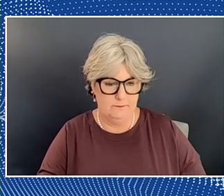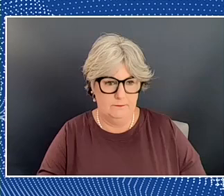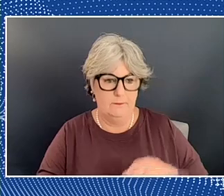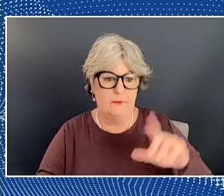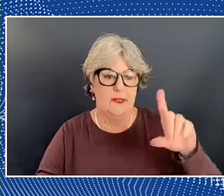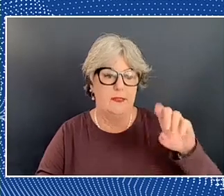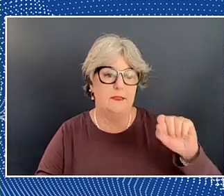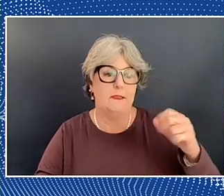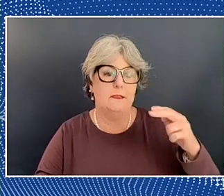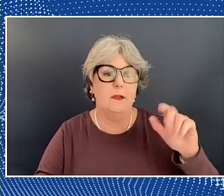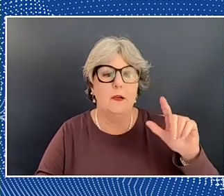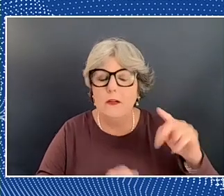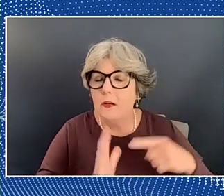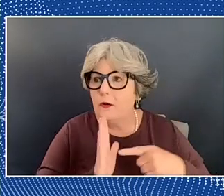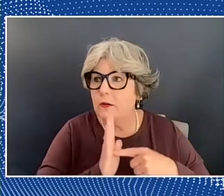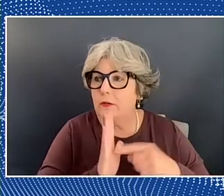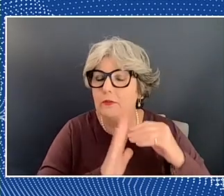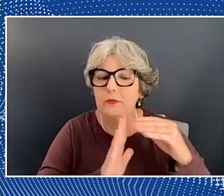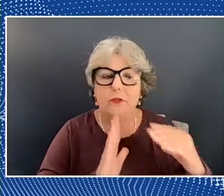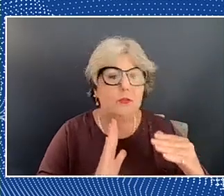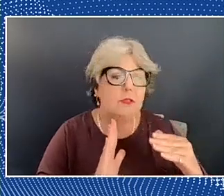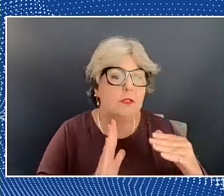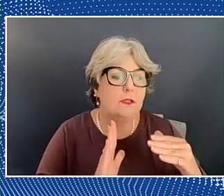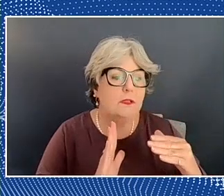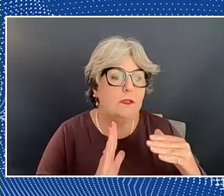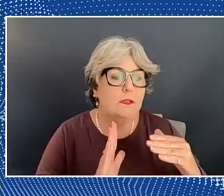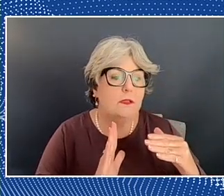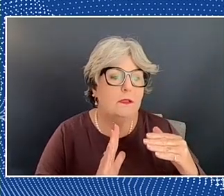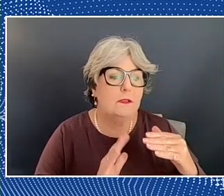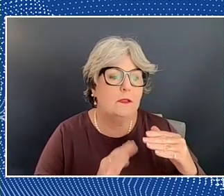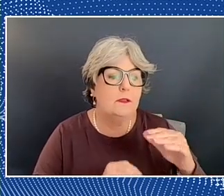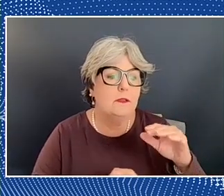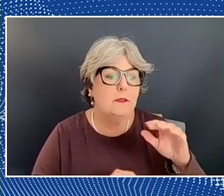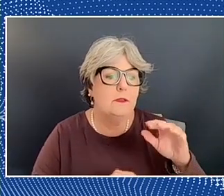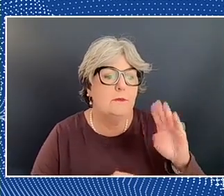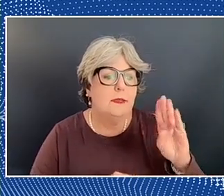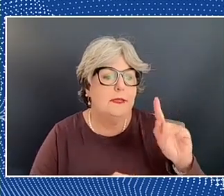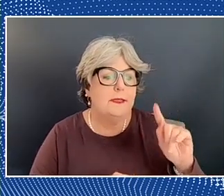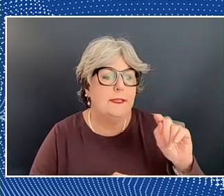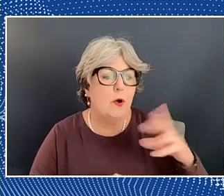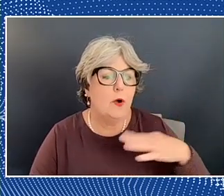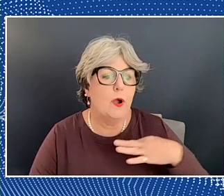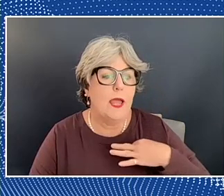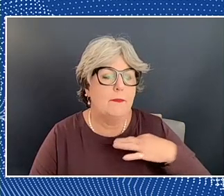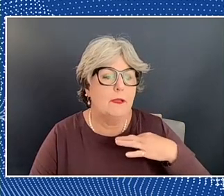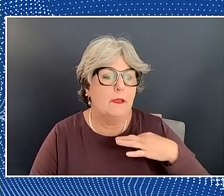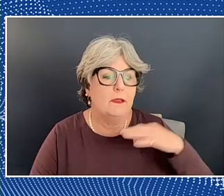represent students that filed a BTR application against Kaplan University.